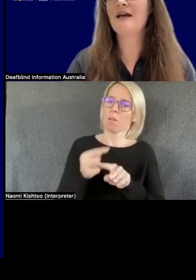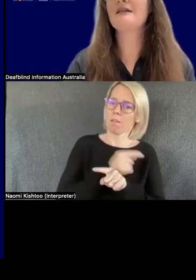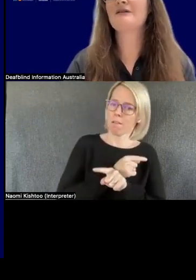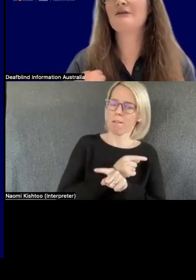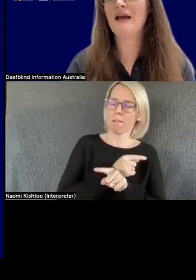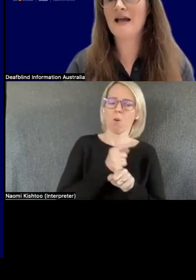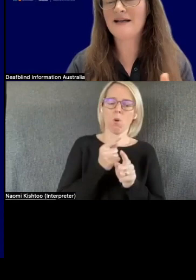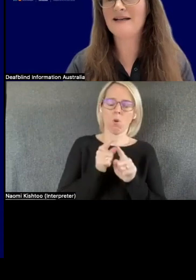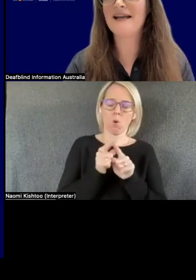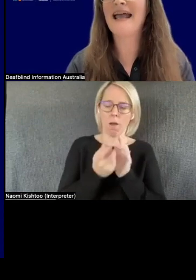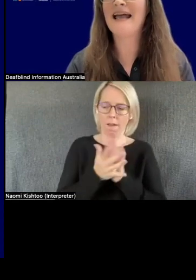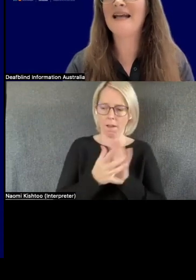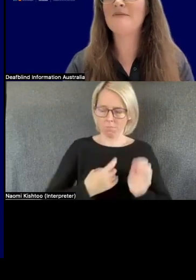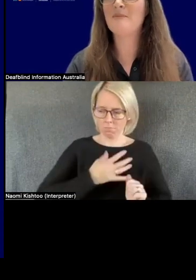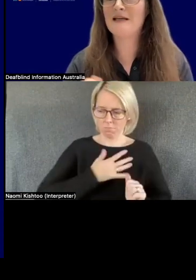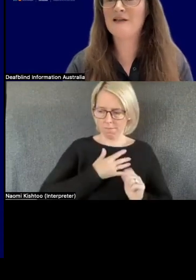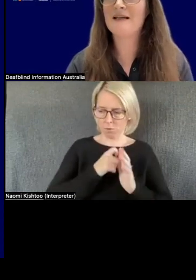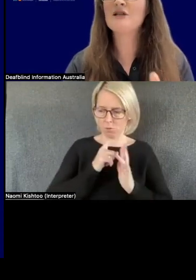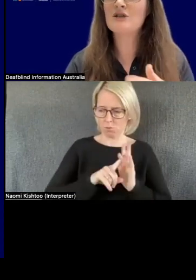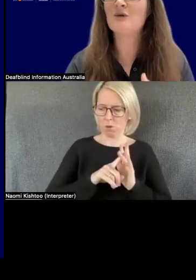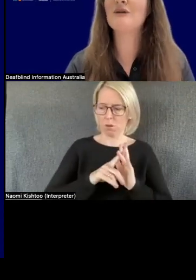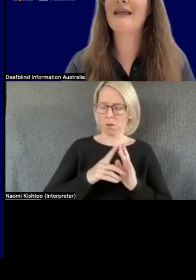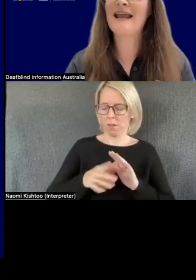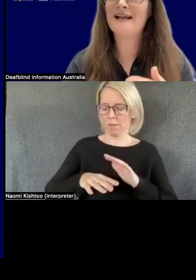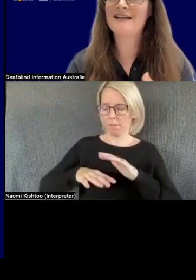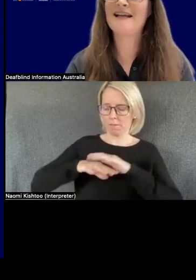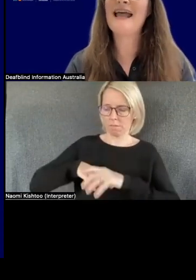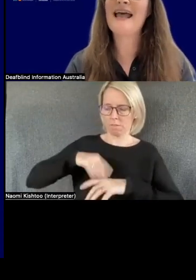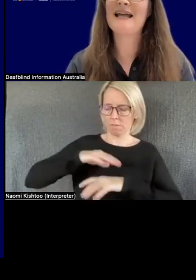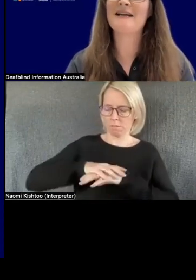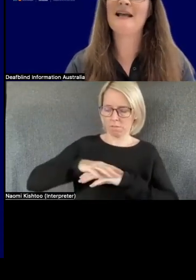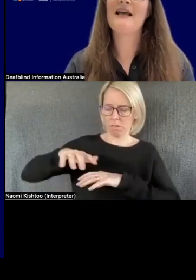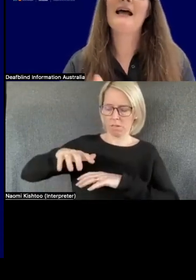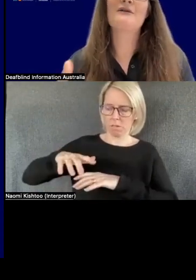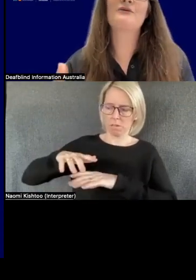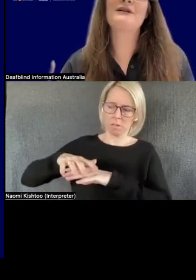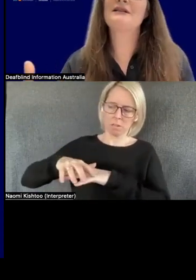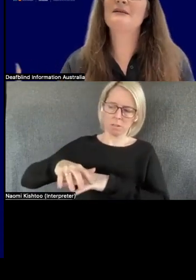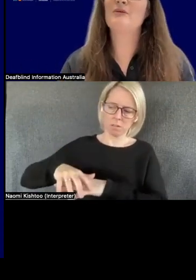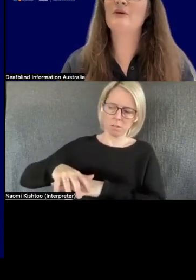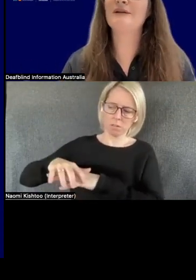that through hand-under-hand, being taught that hand-under-hand and reach the point